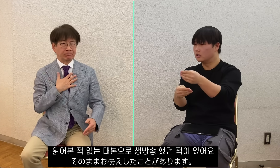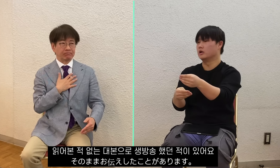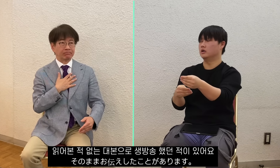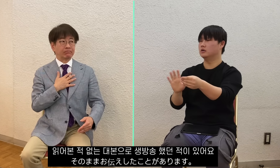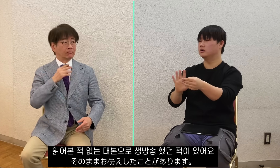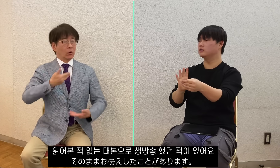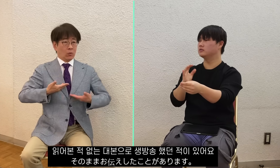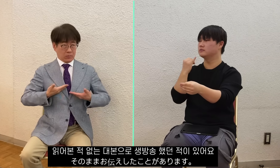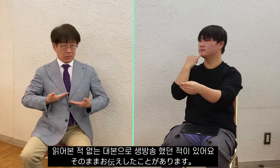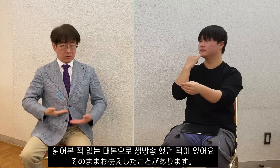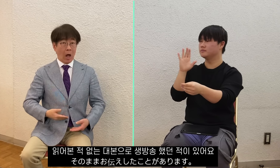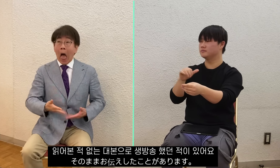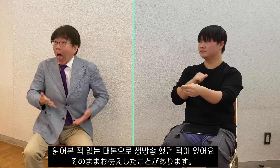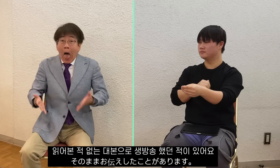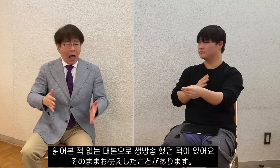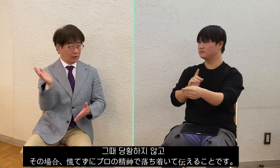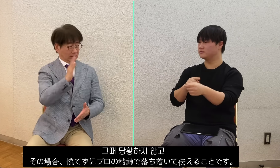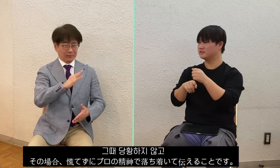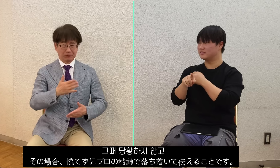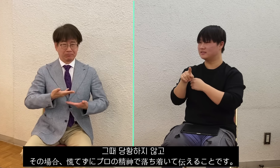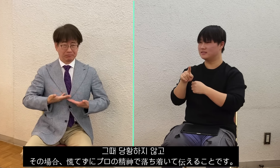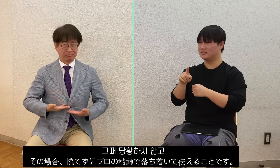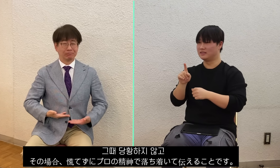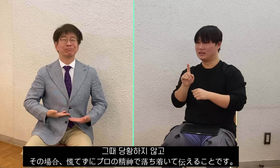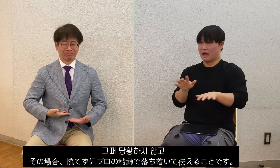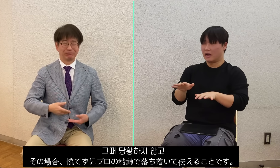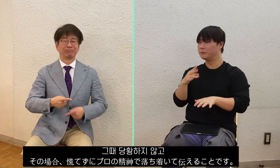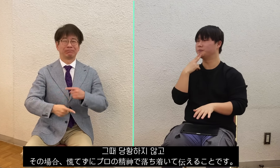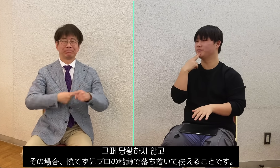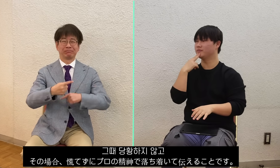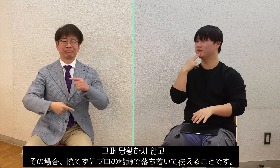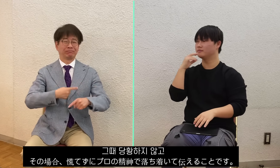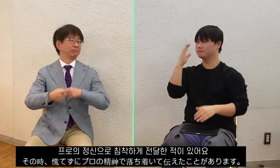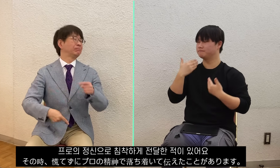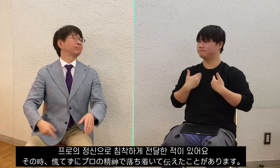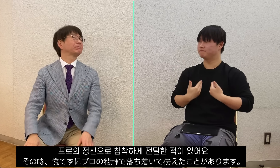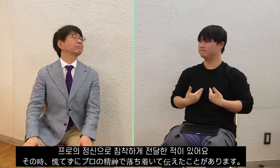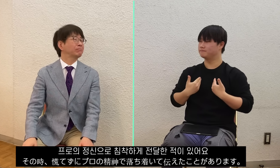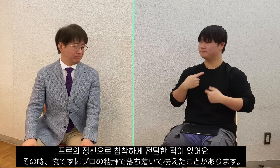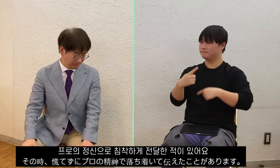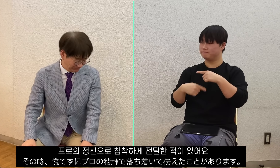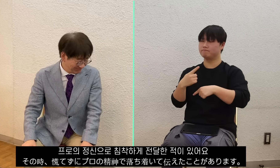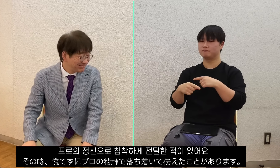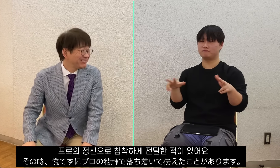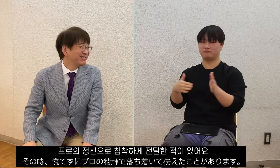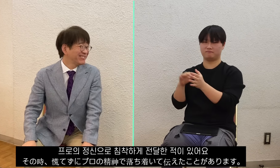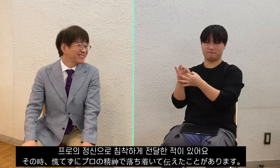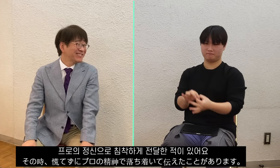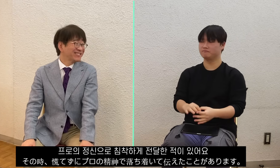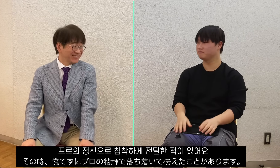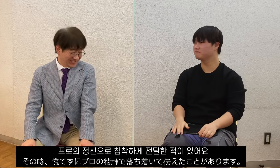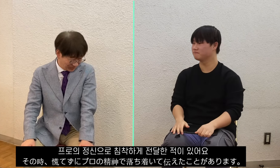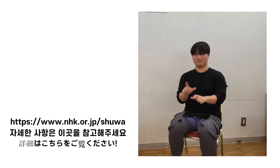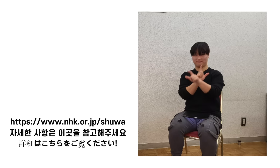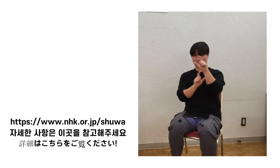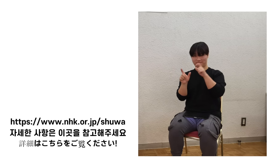so I broadcast live with a script I had never read. At that time, there was a time when I delivered calmly with a professional spirit without panicking.